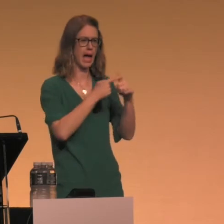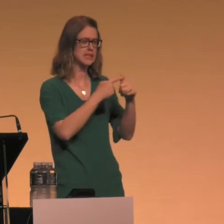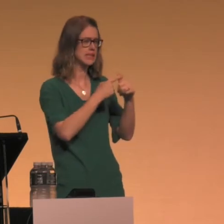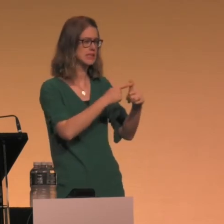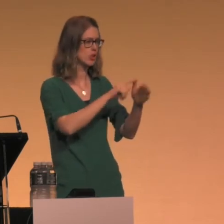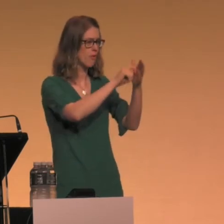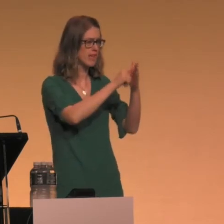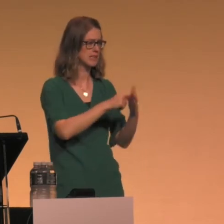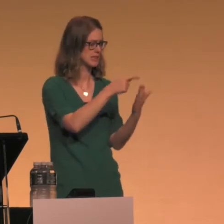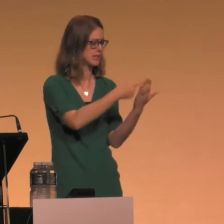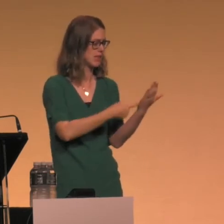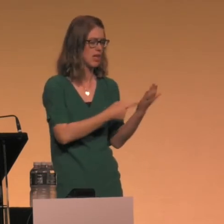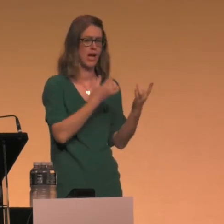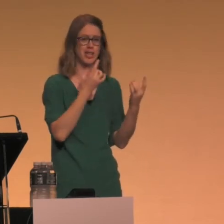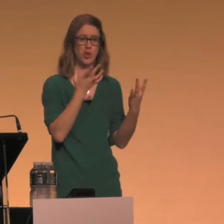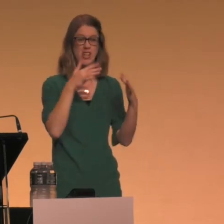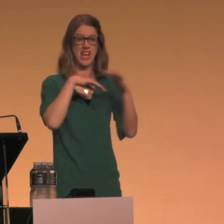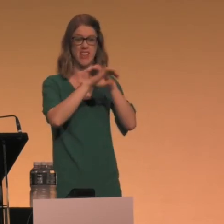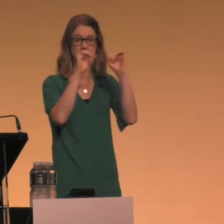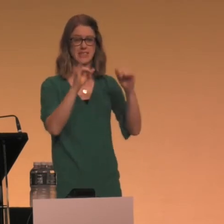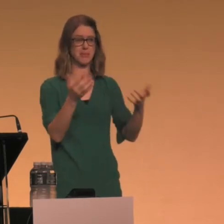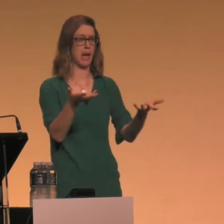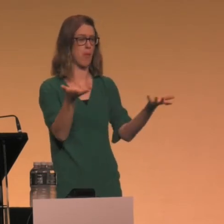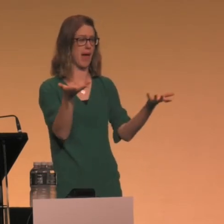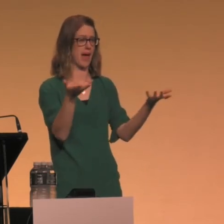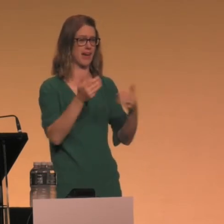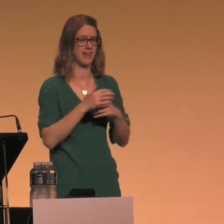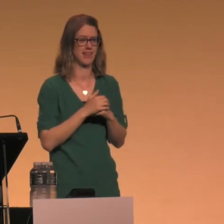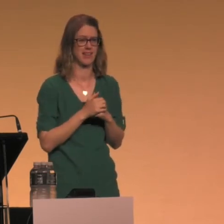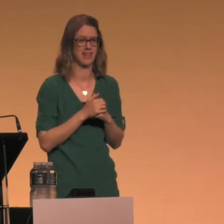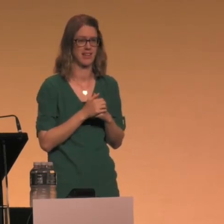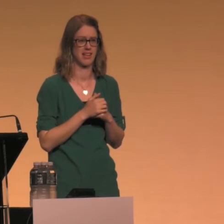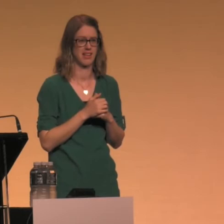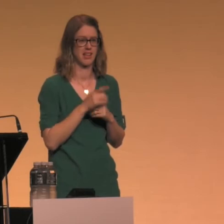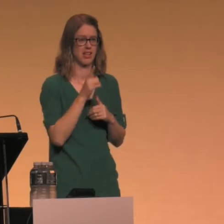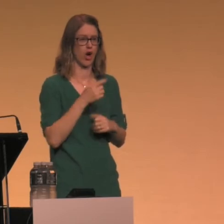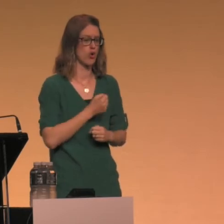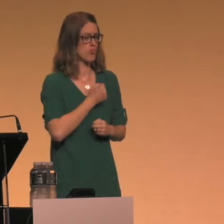are, also, already in the system somewhere, all right? So don't hold your breath waiting for this panel